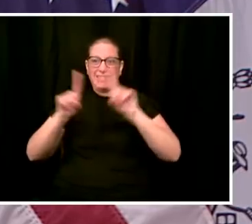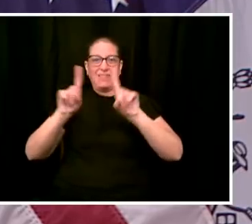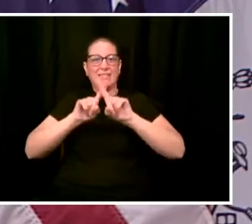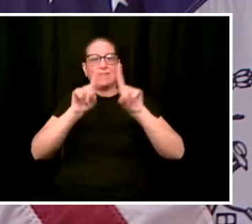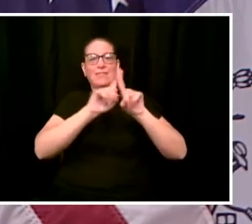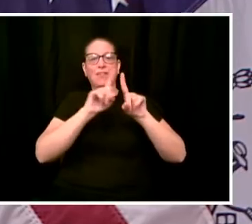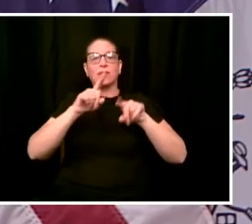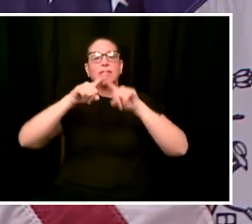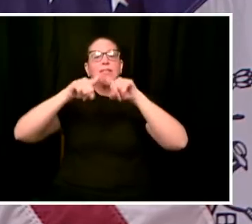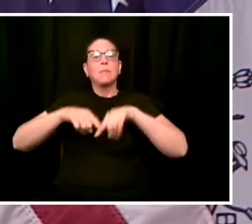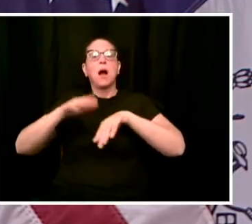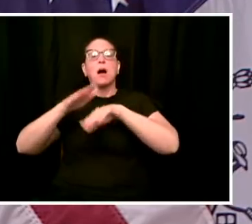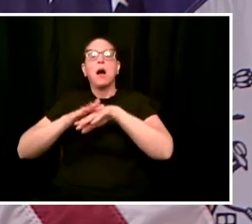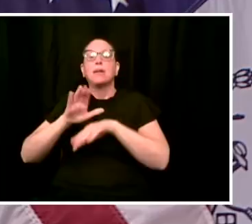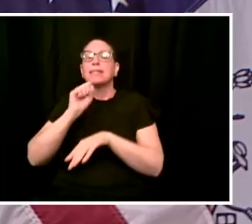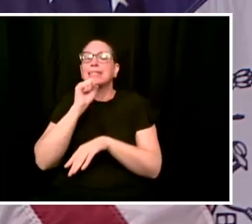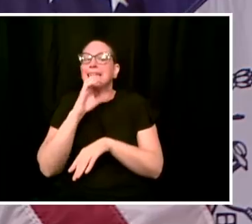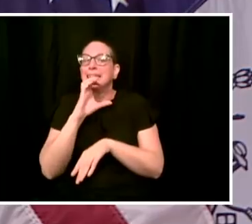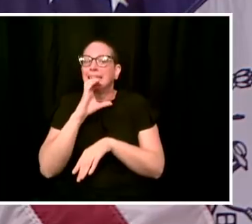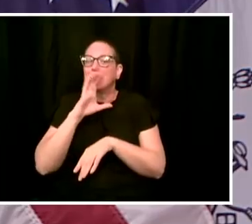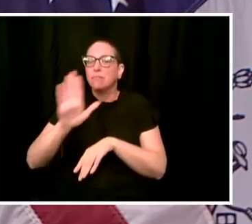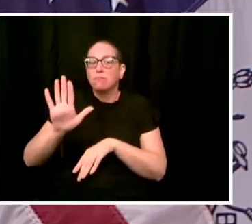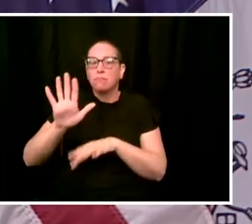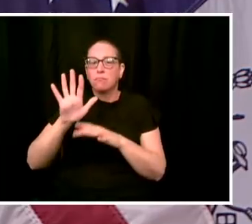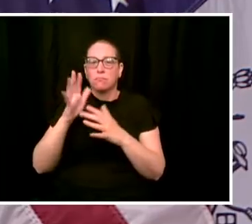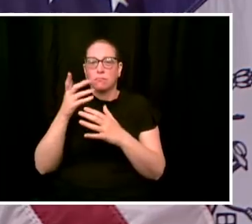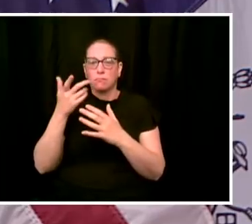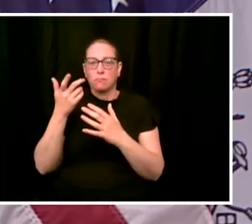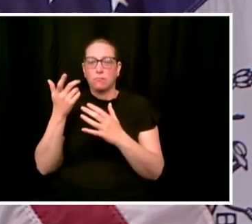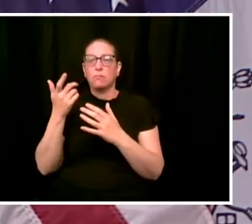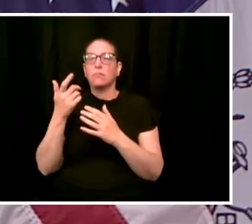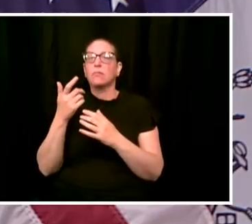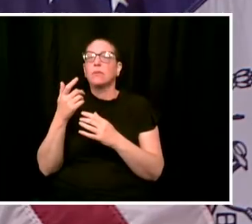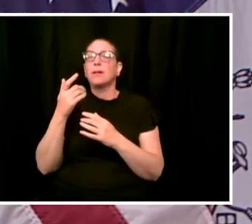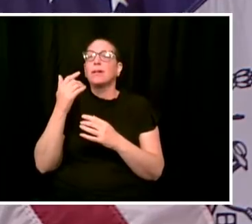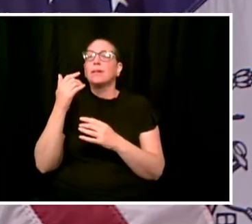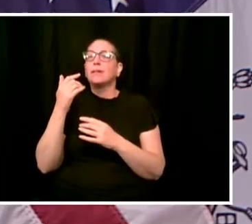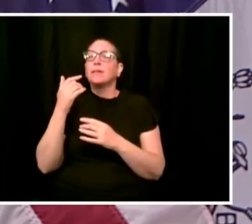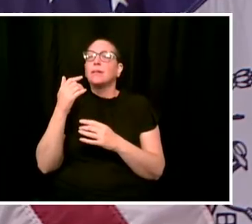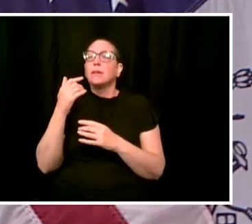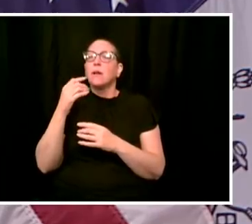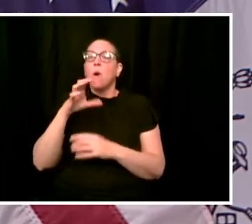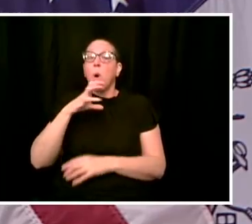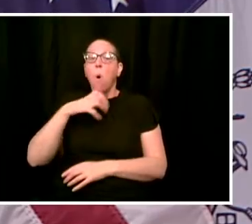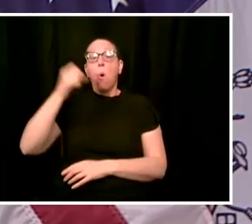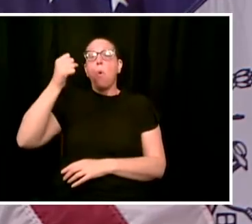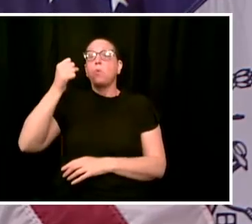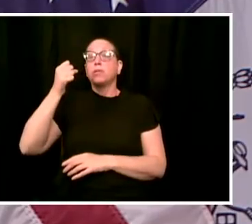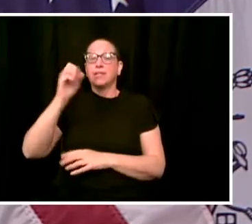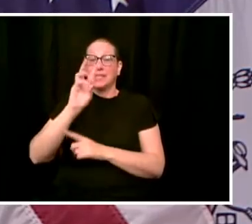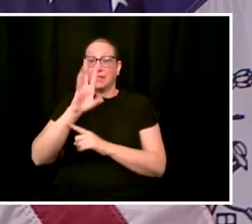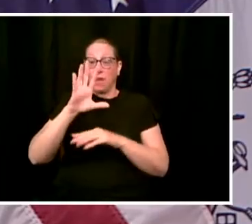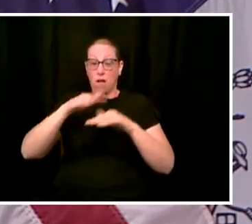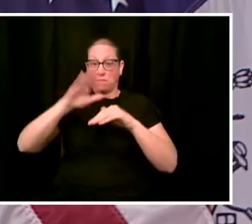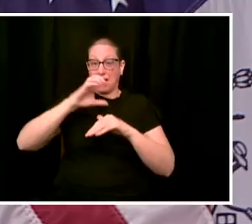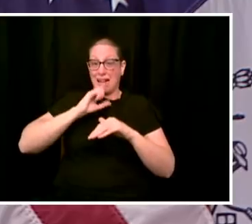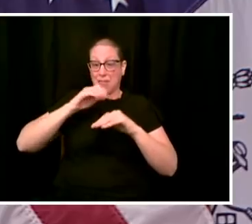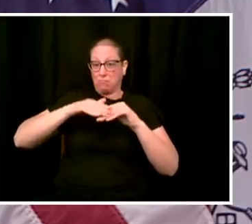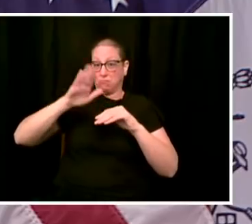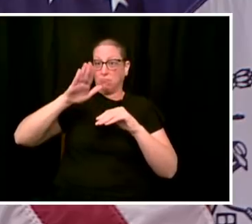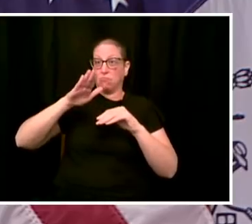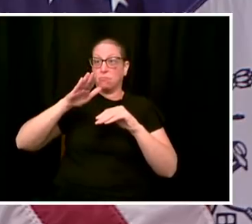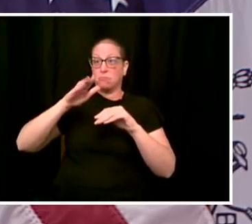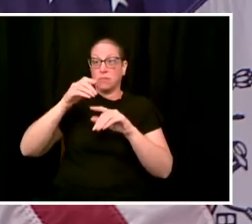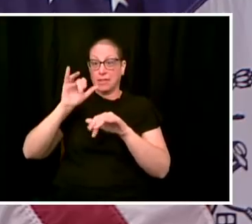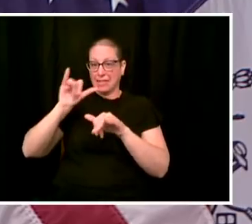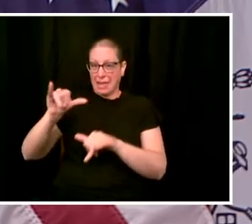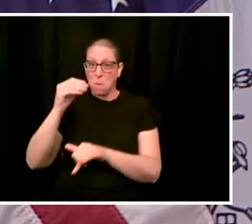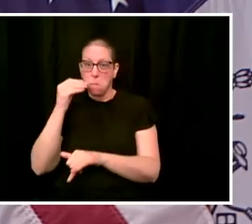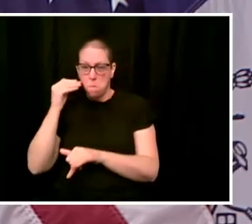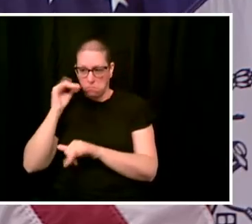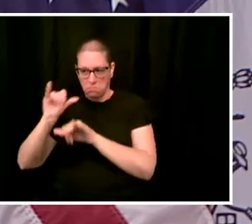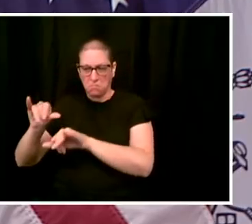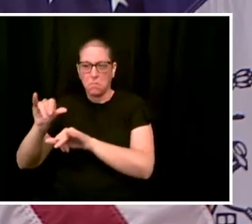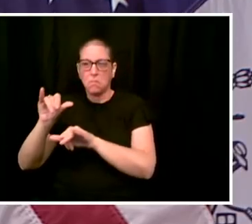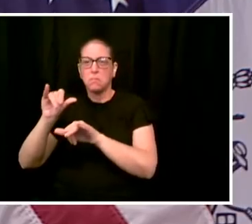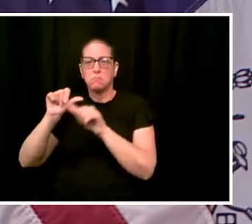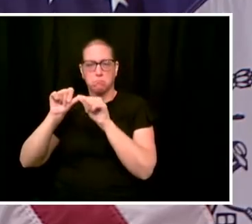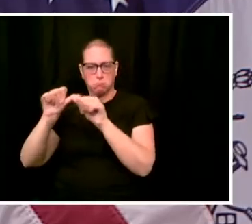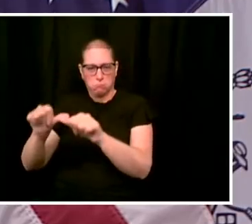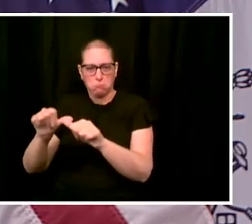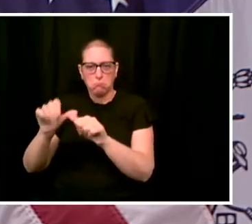ADVISORY IN WHICH